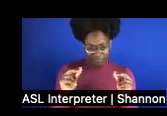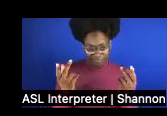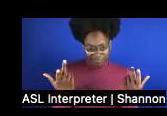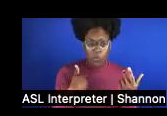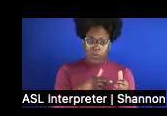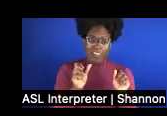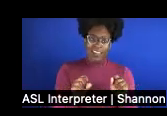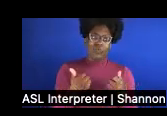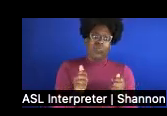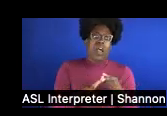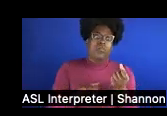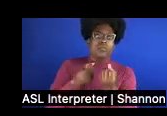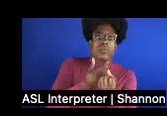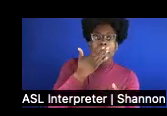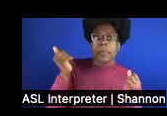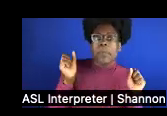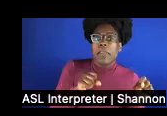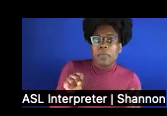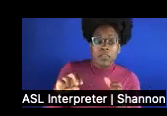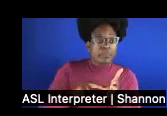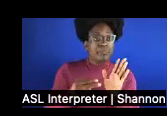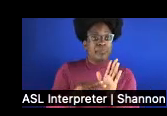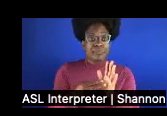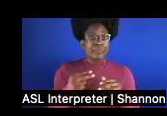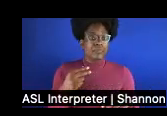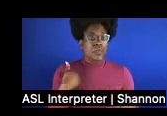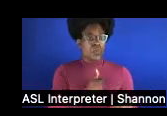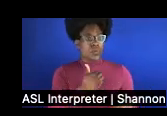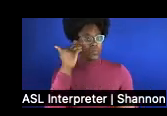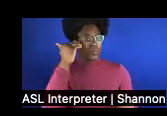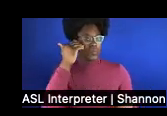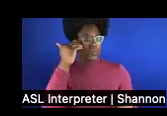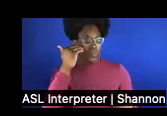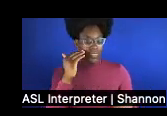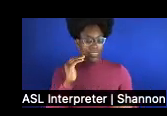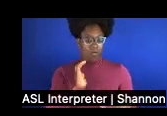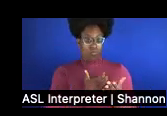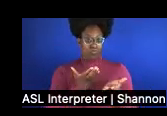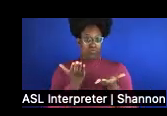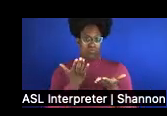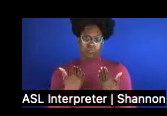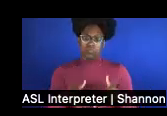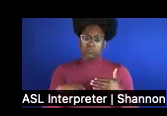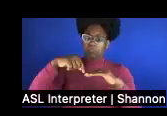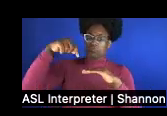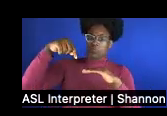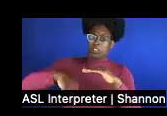their instructors, especially given the breadth of the service. Especially after this expansion,